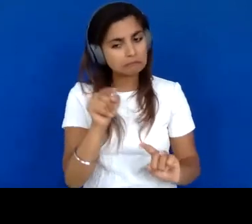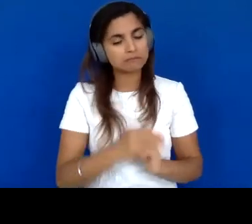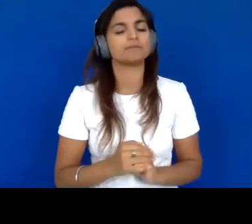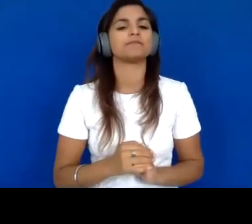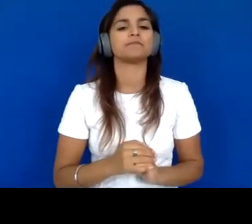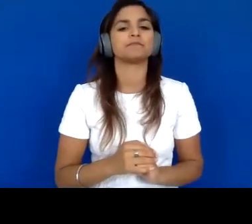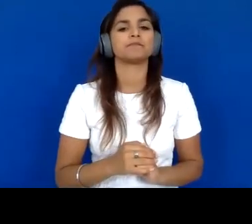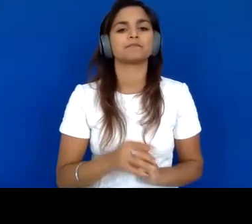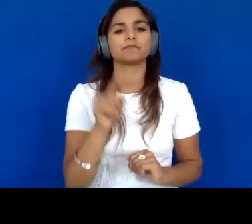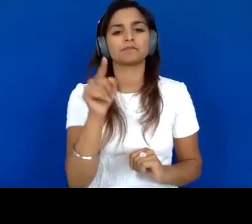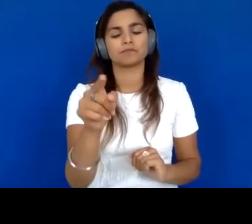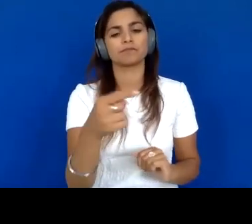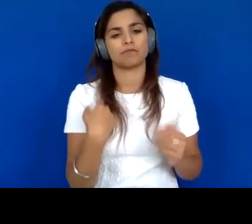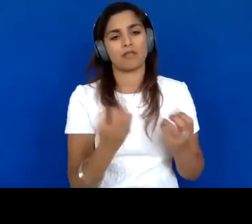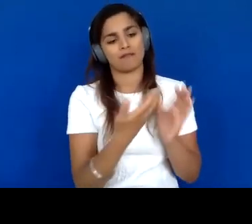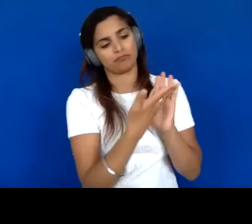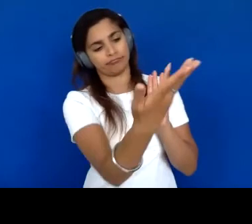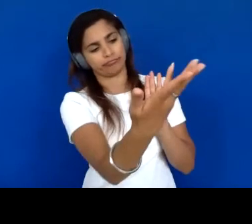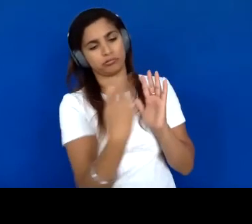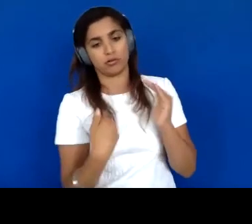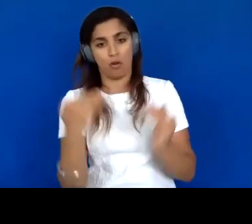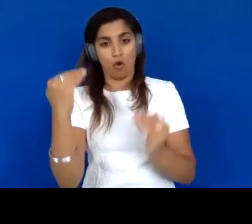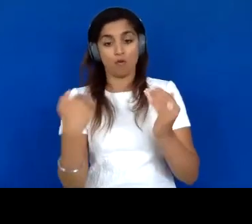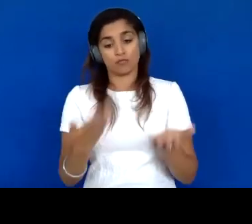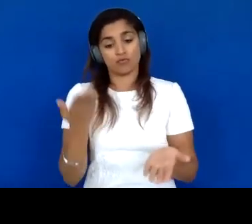comparative constitutive data analysis breaking down each of channel fourth